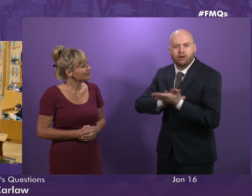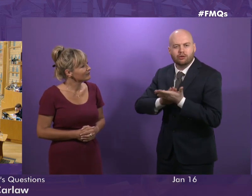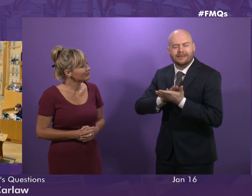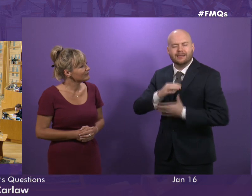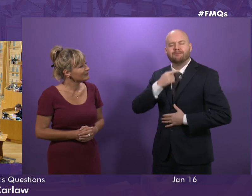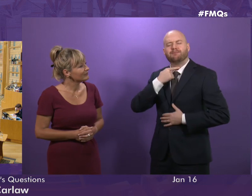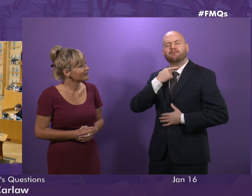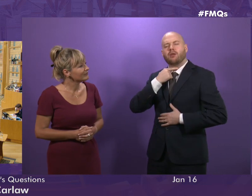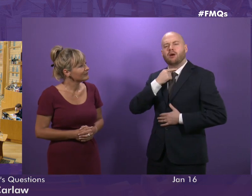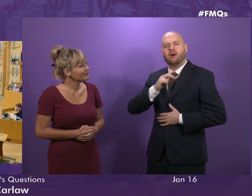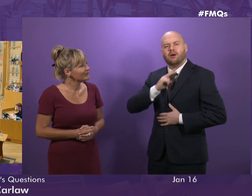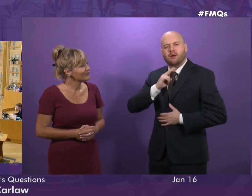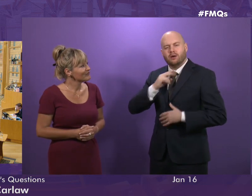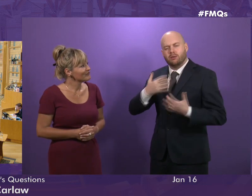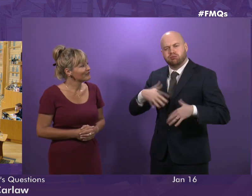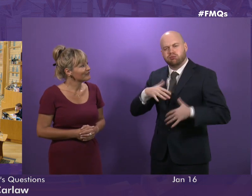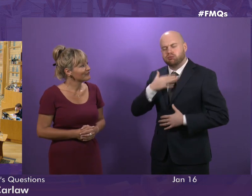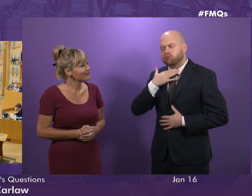Members: Aw.